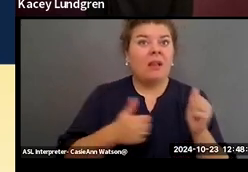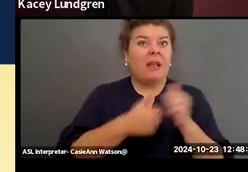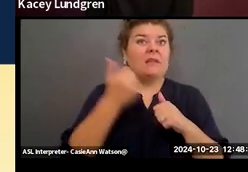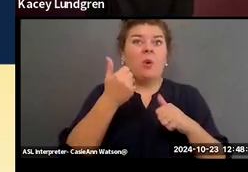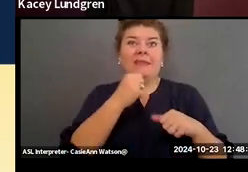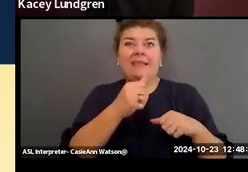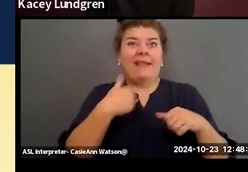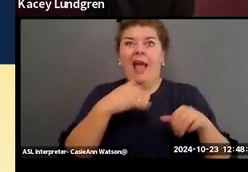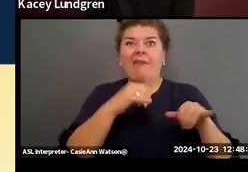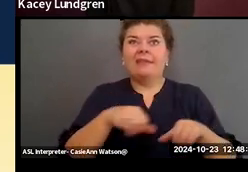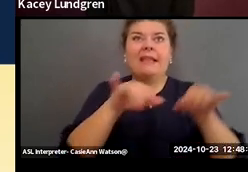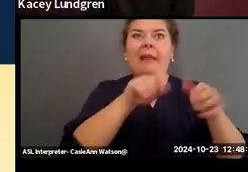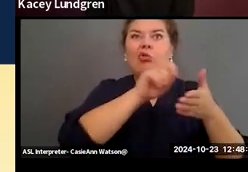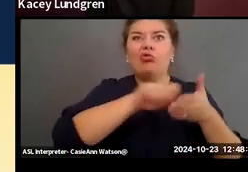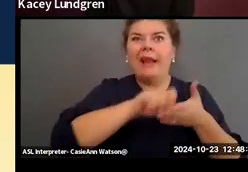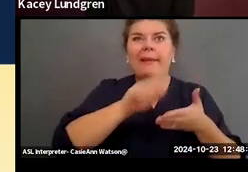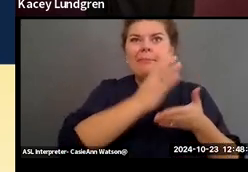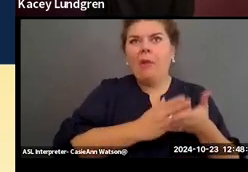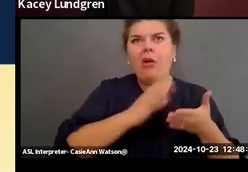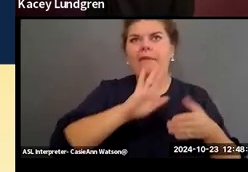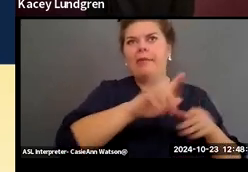didn't have a written component to their language.